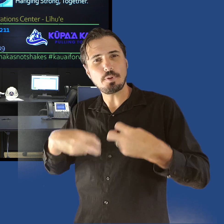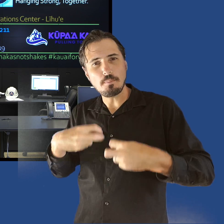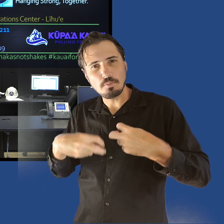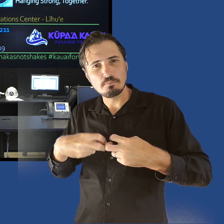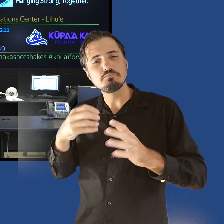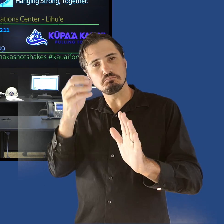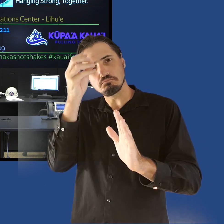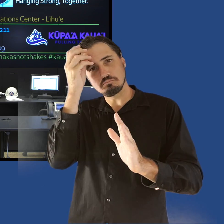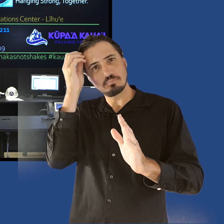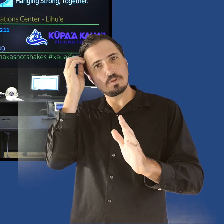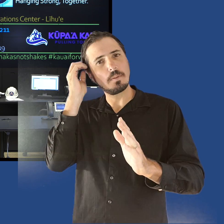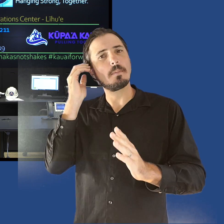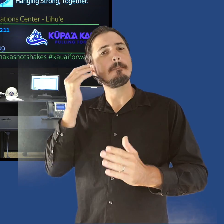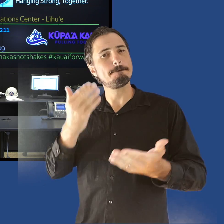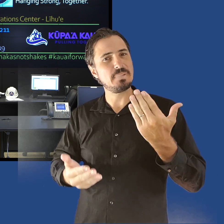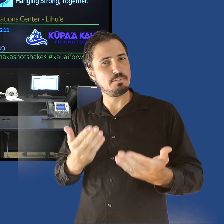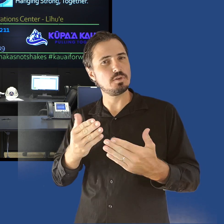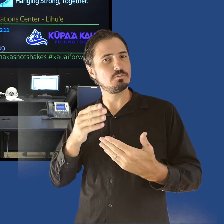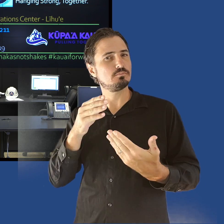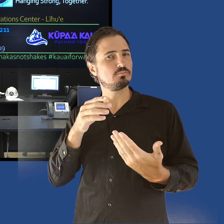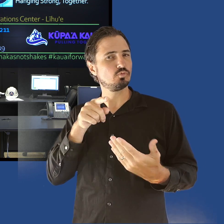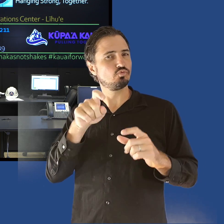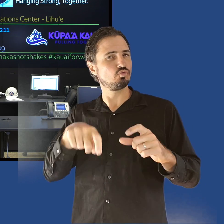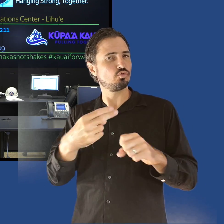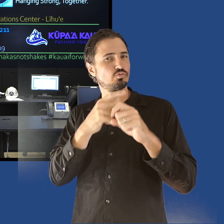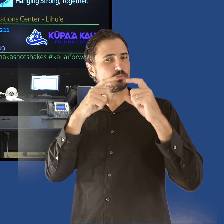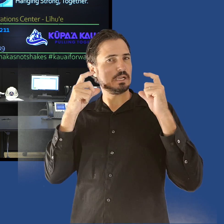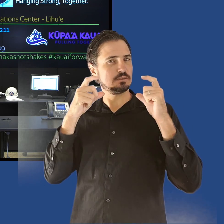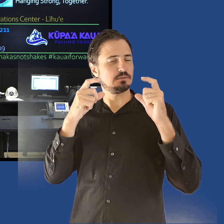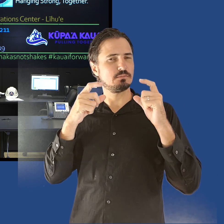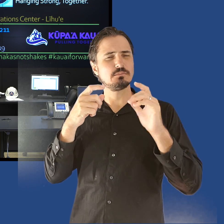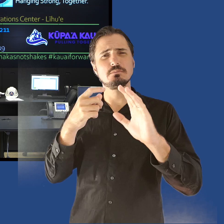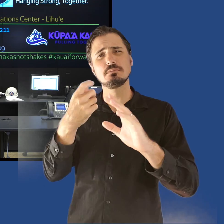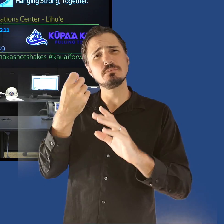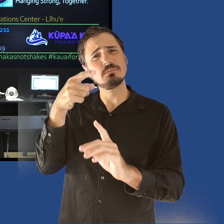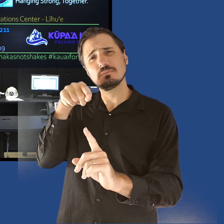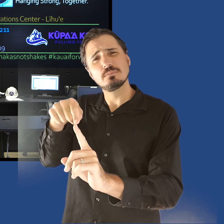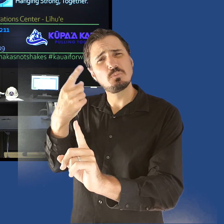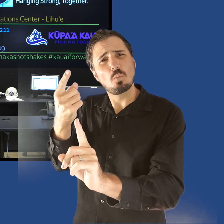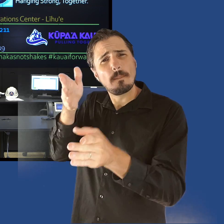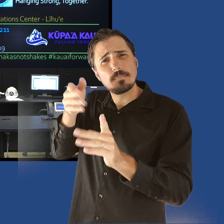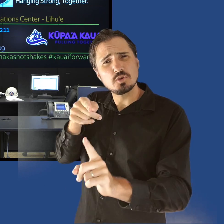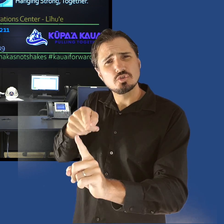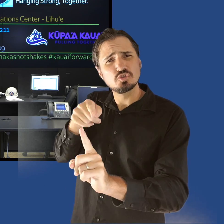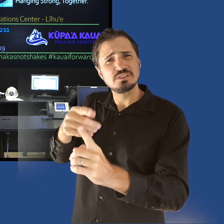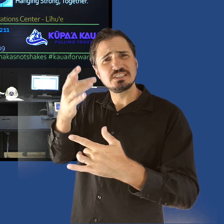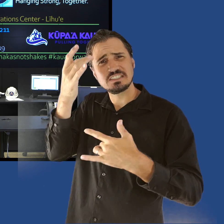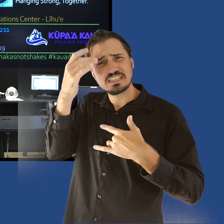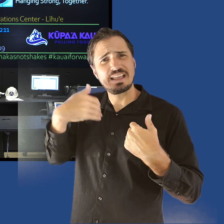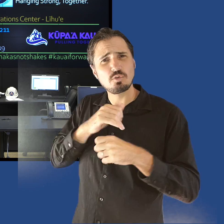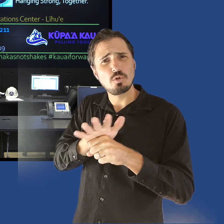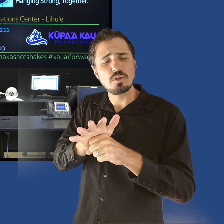This additional case here on Kauai is no reason to be alarmed. But it is a good reason to be careful